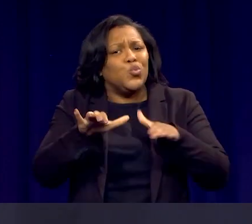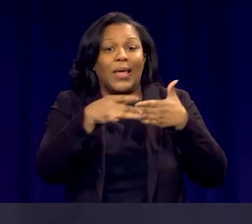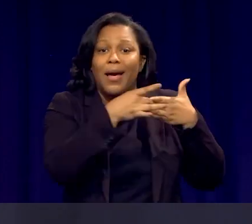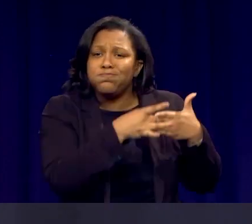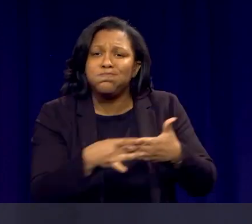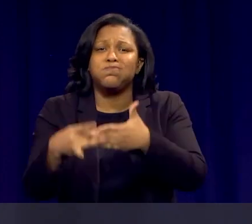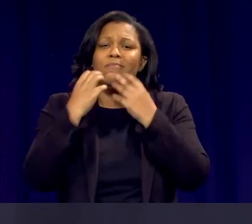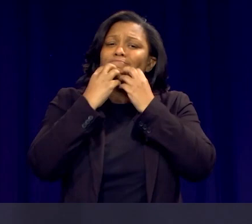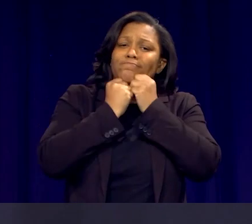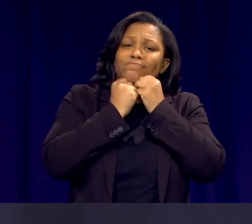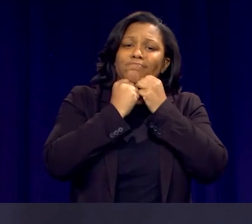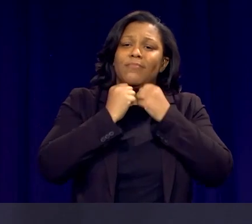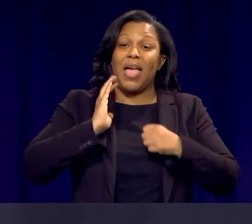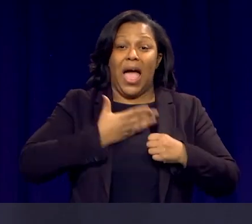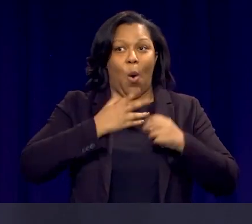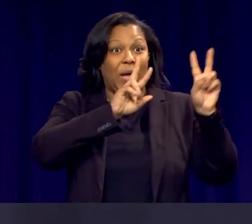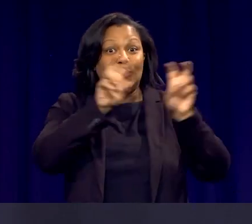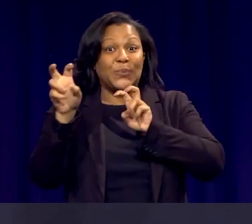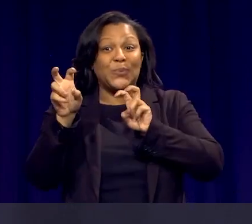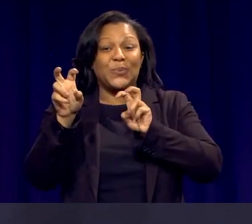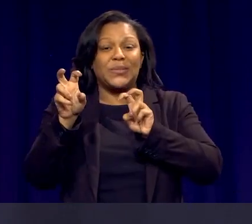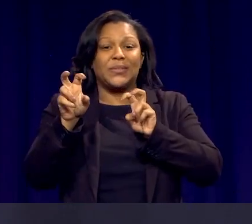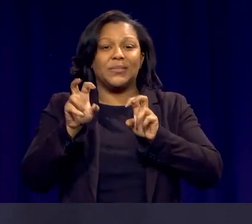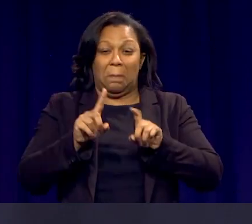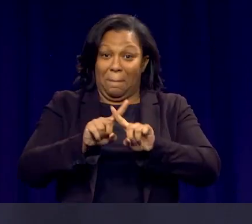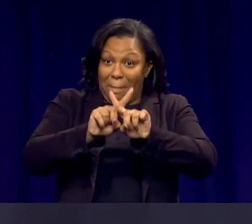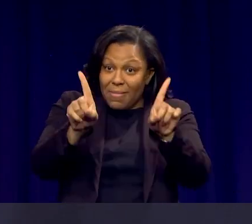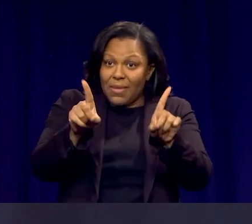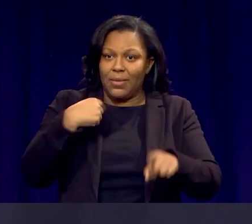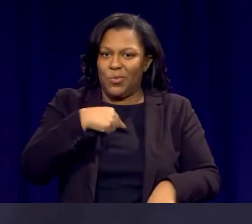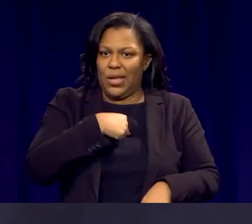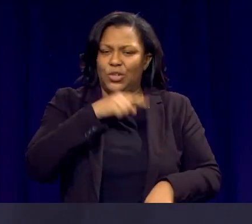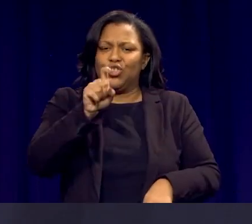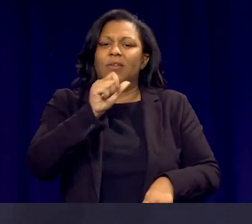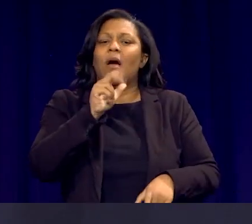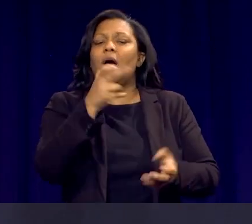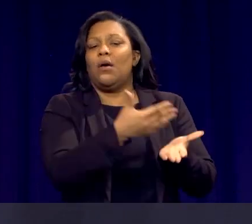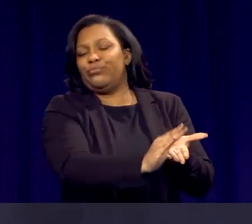and the policy makers who, you know, do lead and care about these issues.